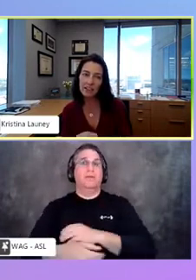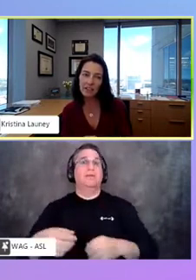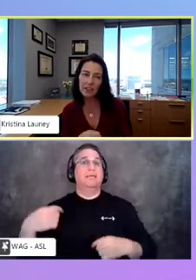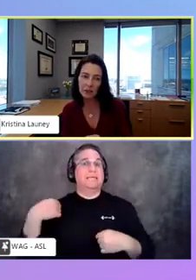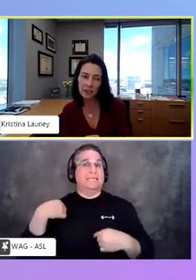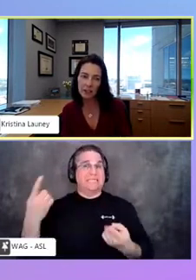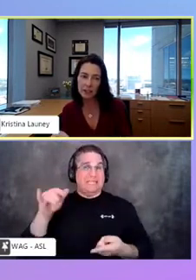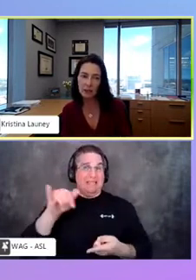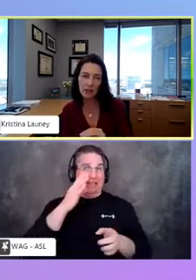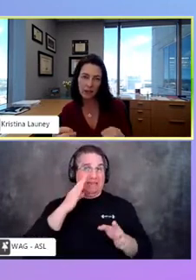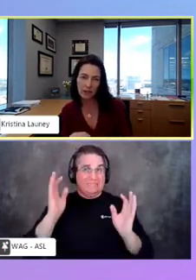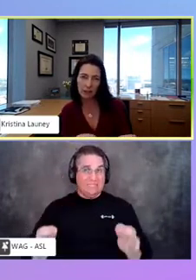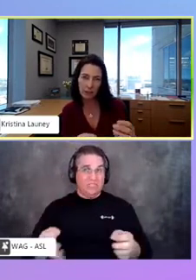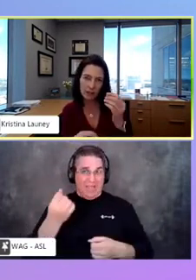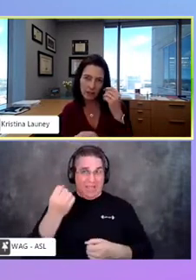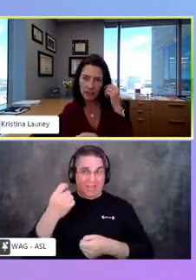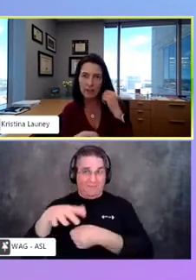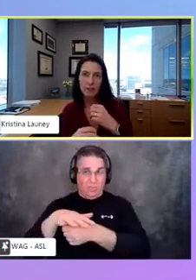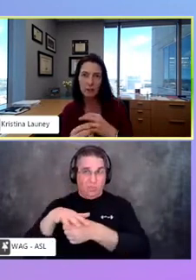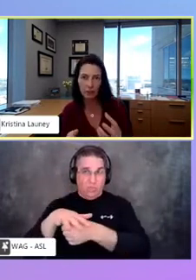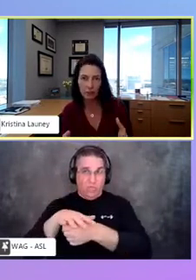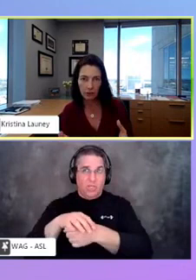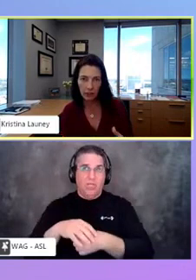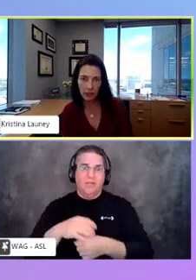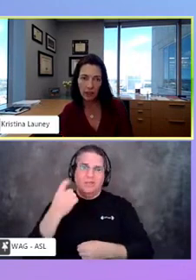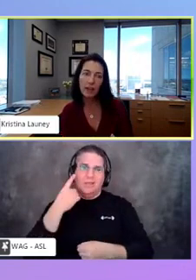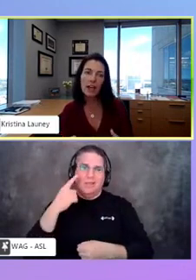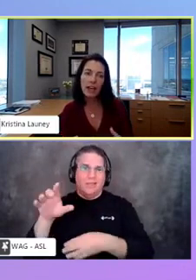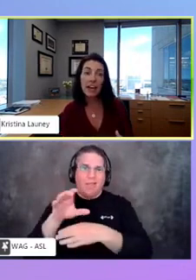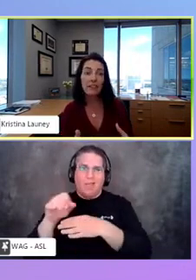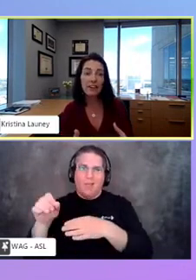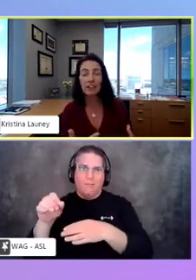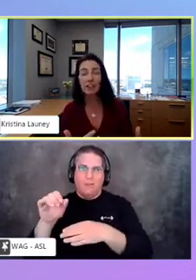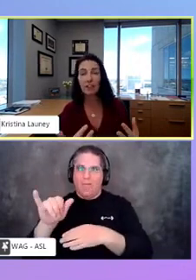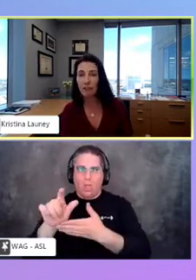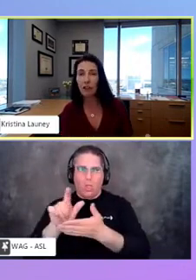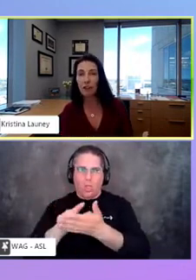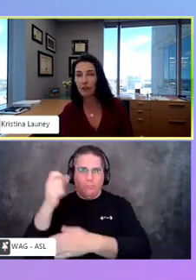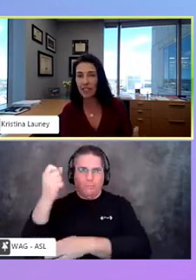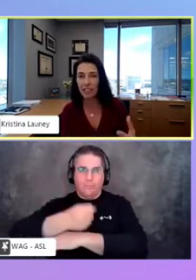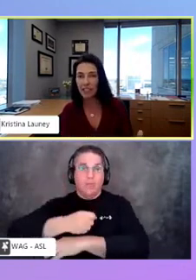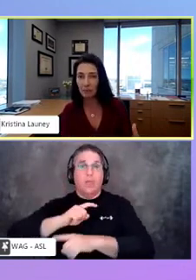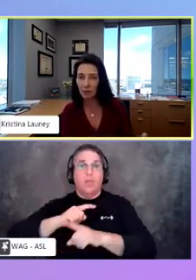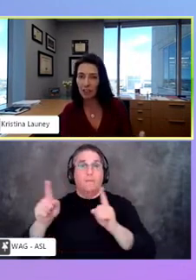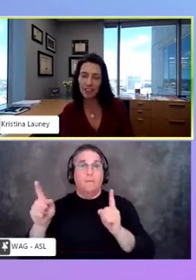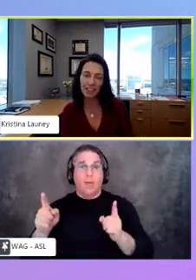must prevent access to the business in some way. quartz cents Winn Dixie in the